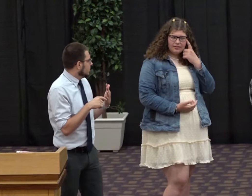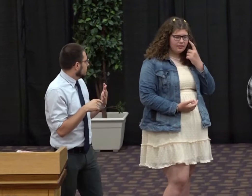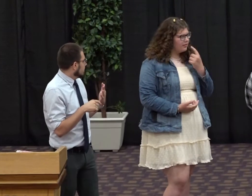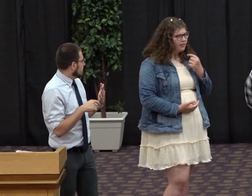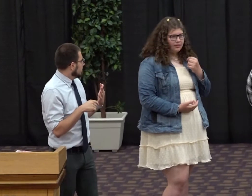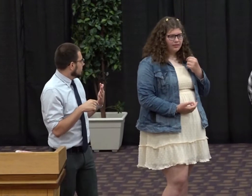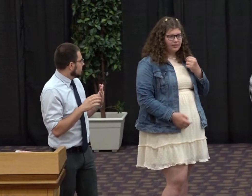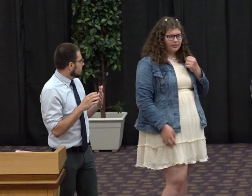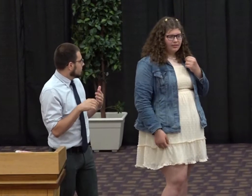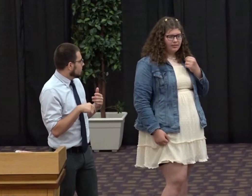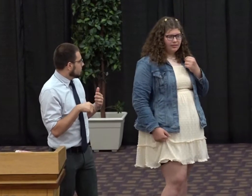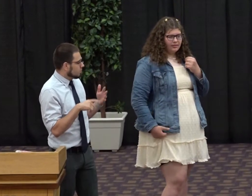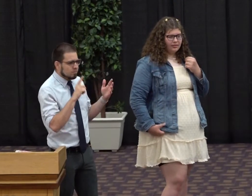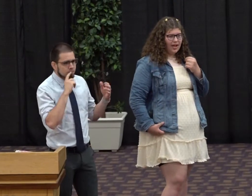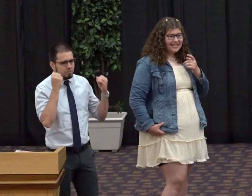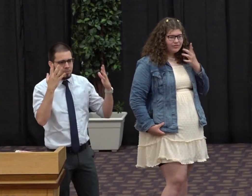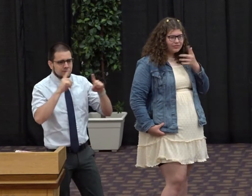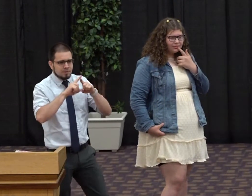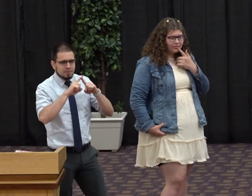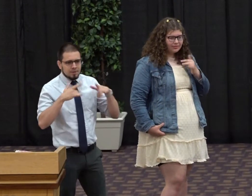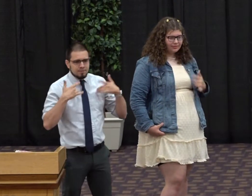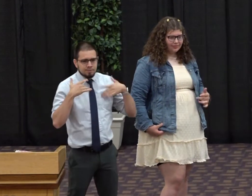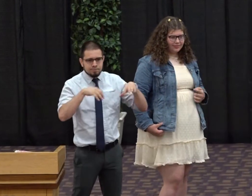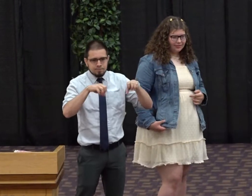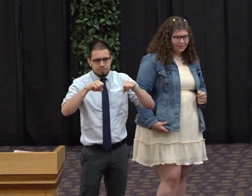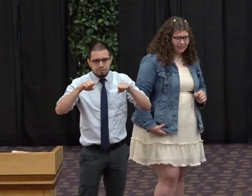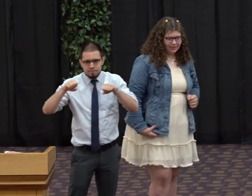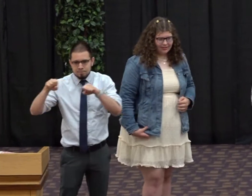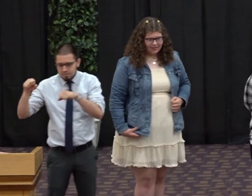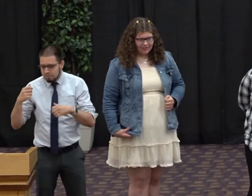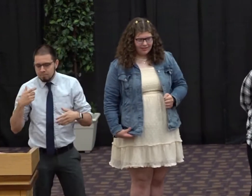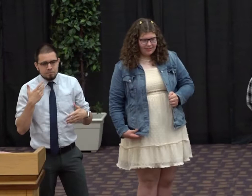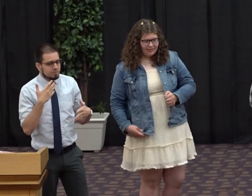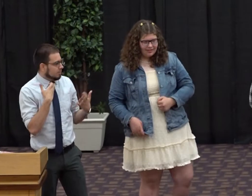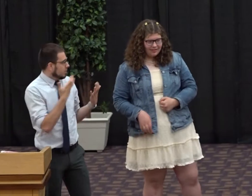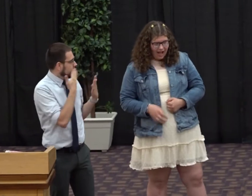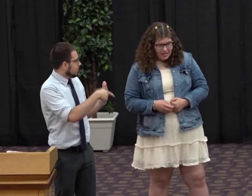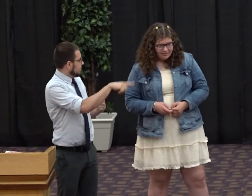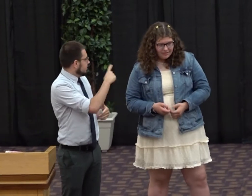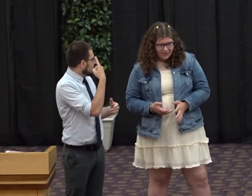Did you say the bake sale? Yes. Yes, there were so many different events that we took on.